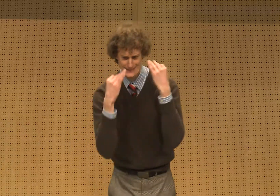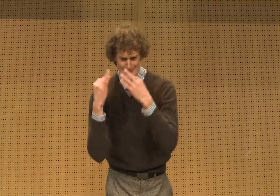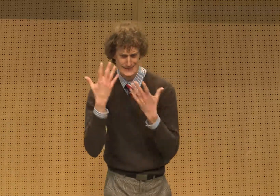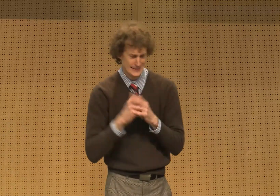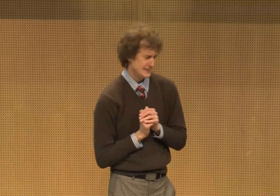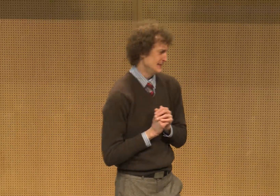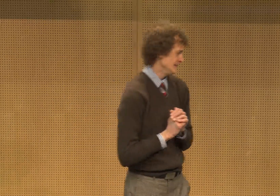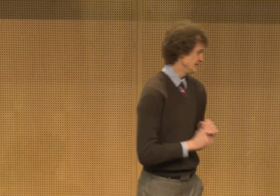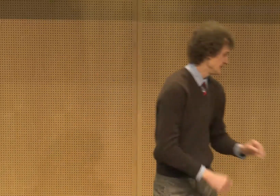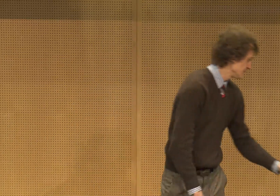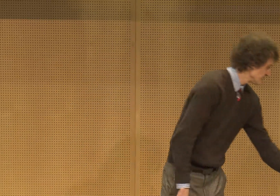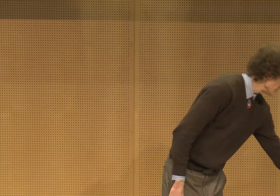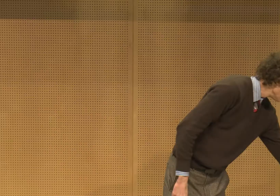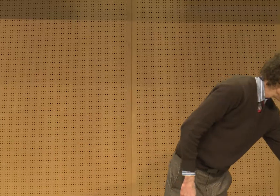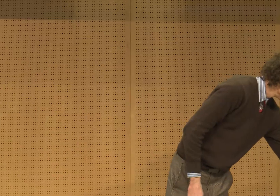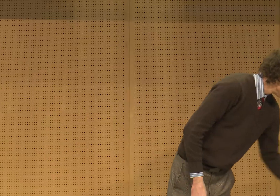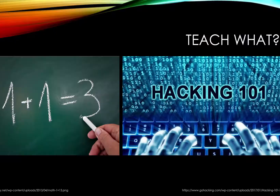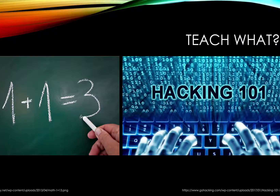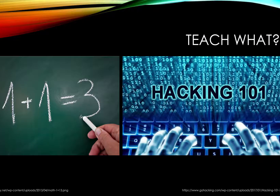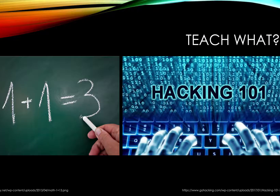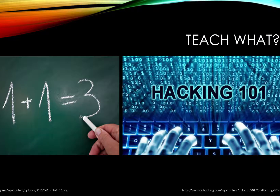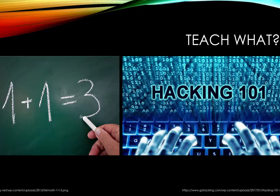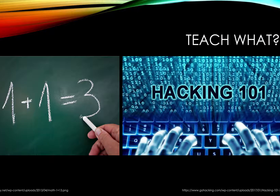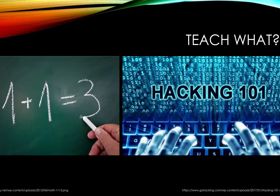Now, there was one question I still had not answered.